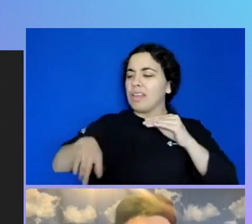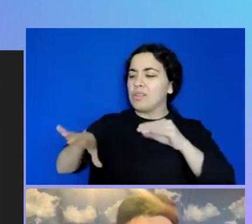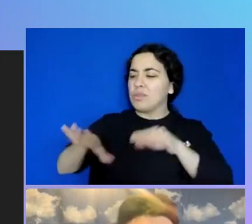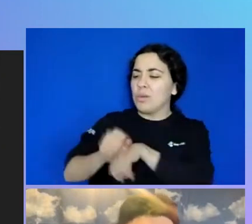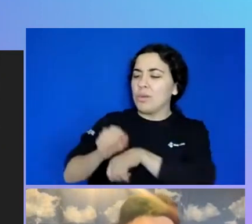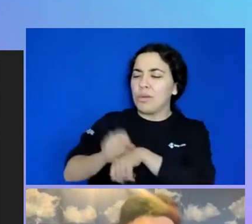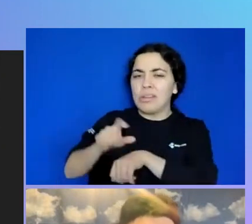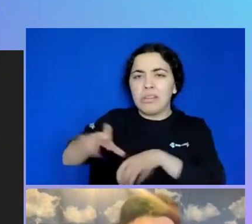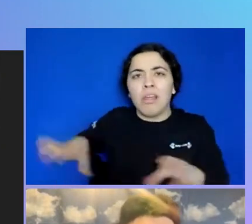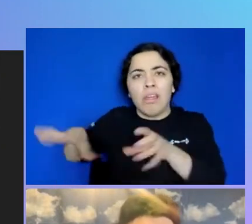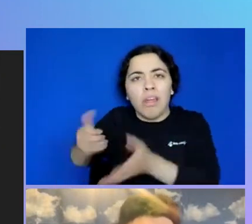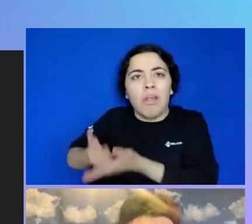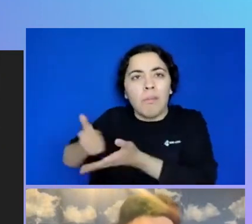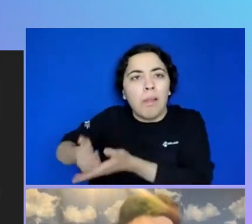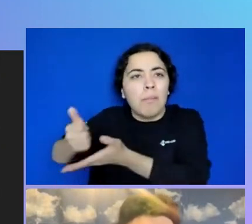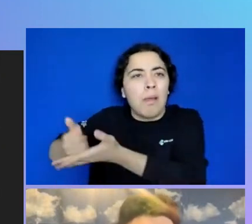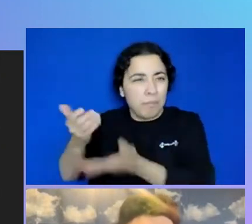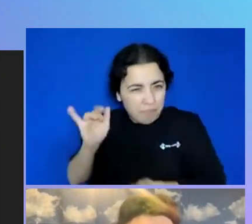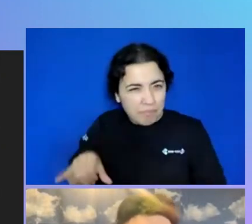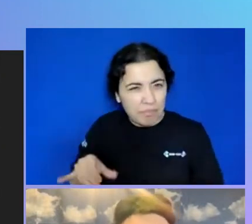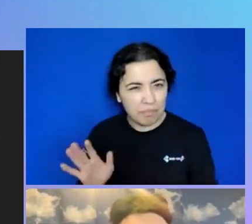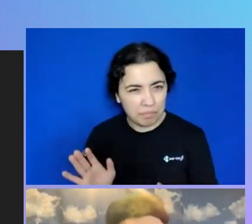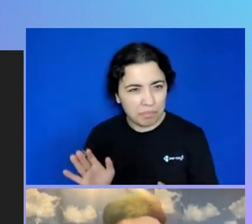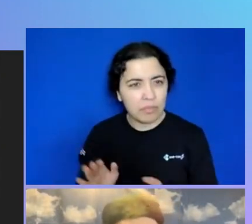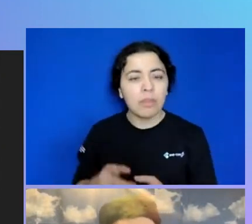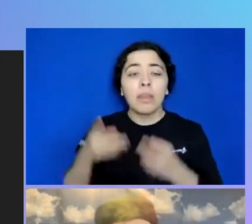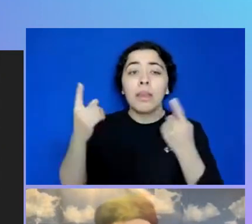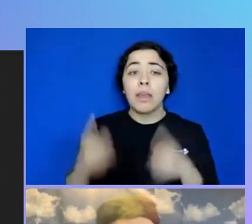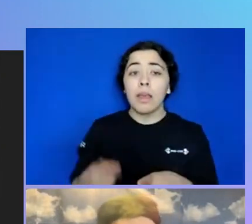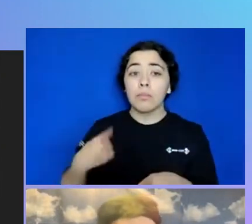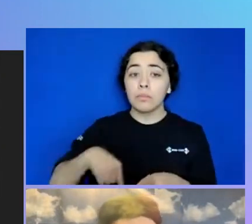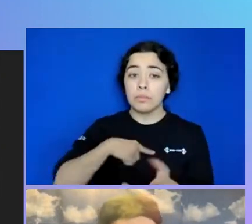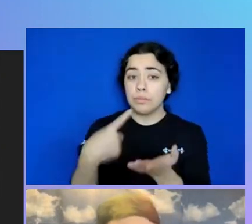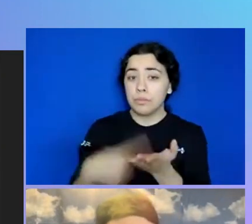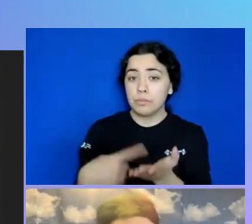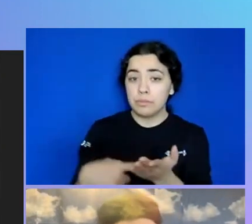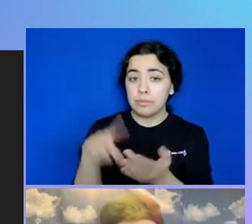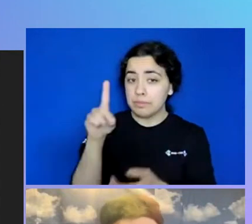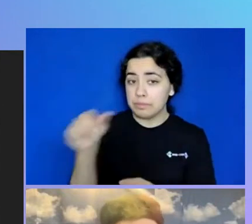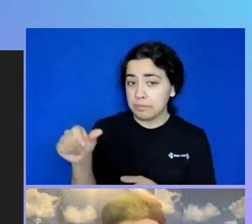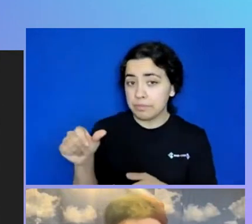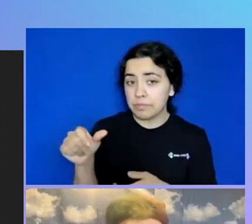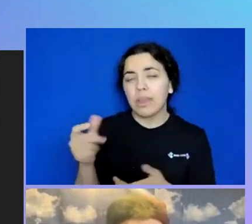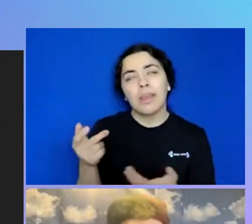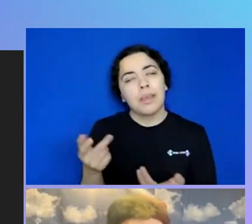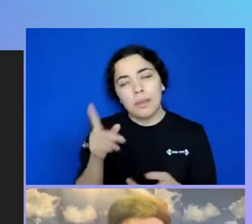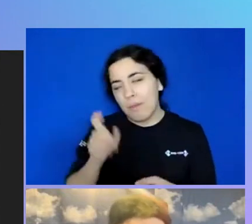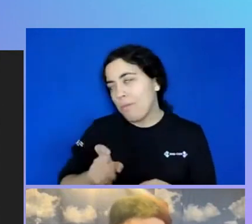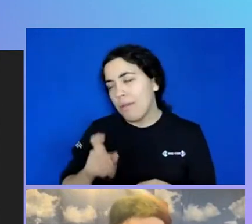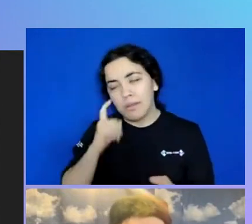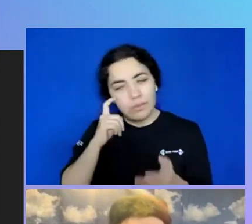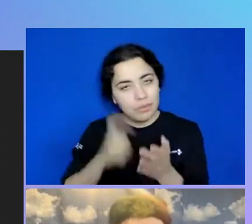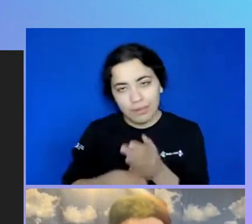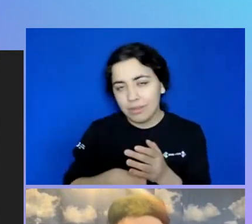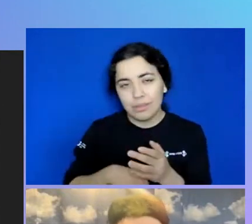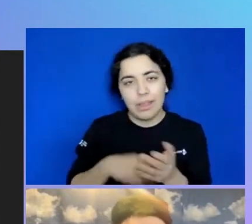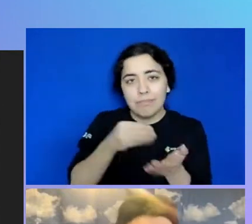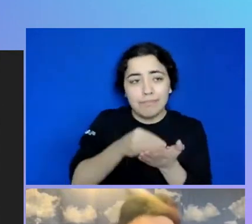about disability, we it's hard not to talk about the wage gap